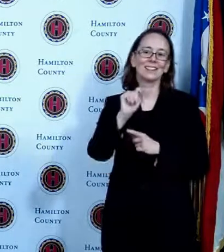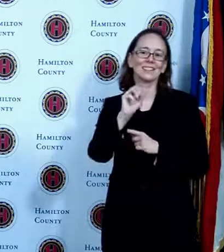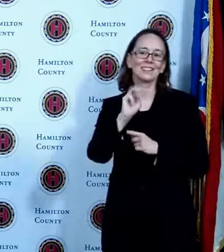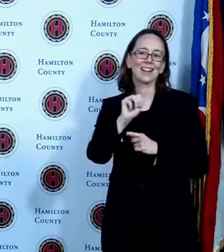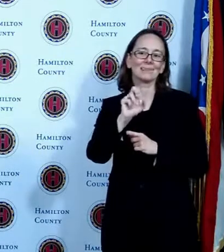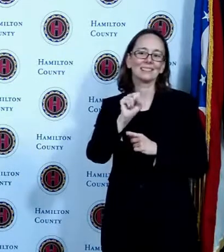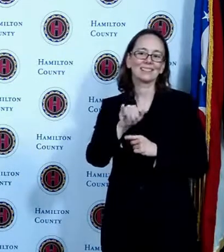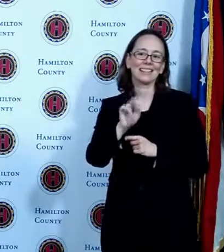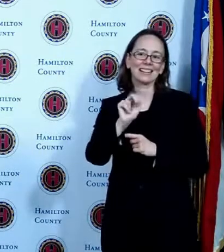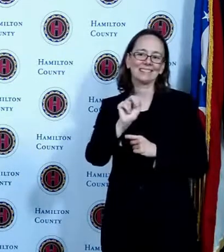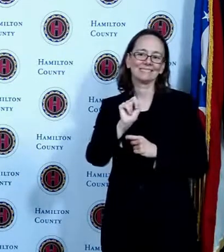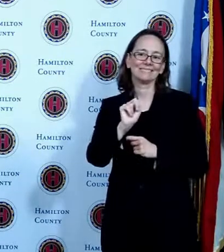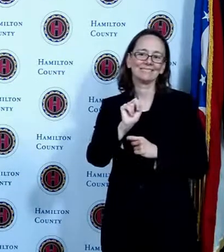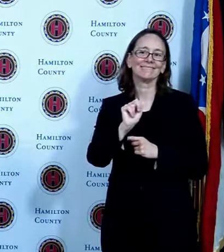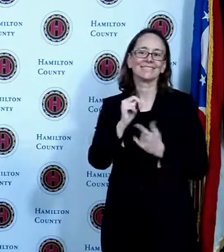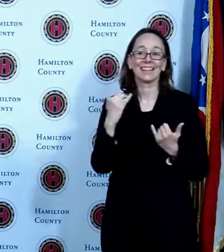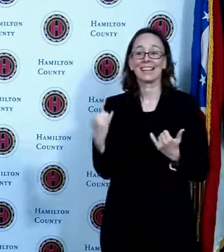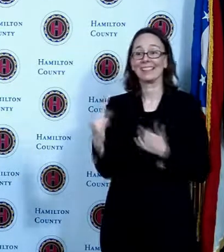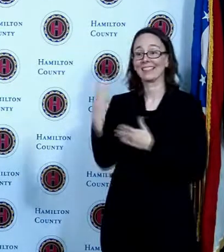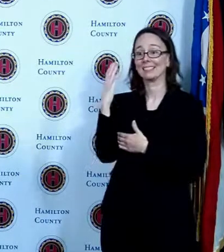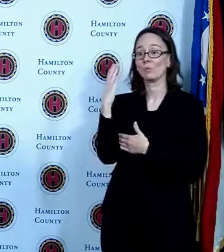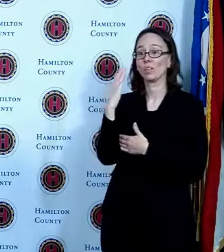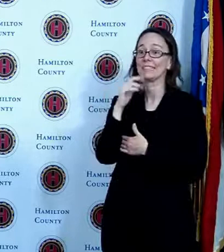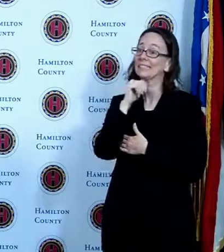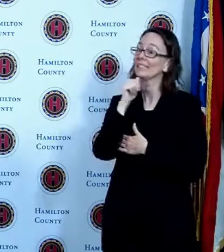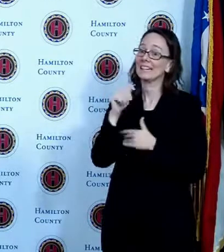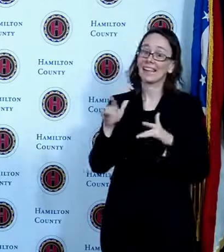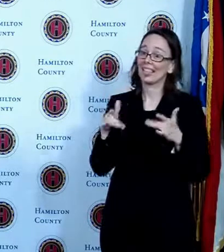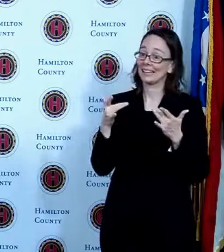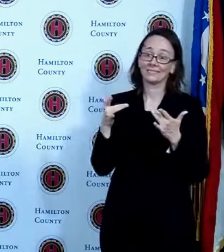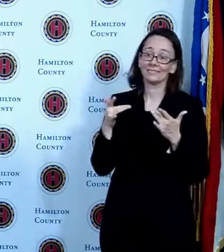sobering morning you know we are talking about losing people in this community